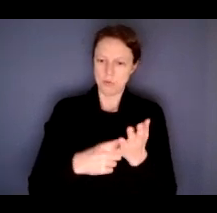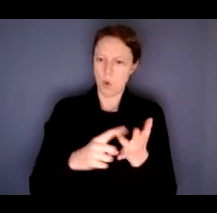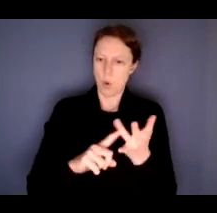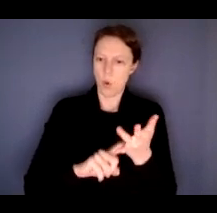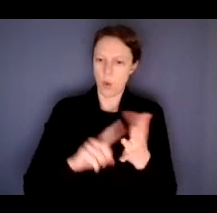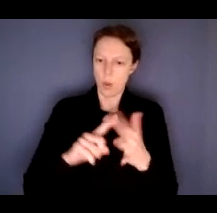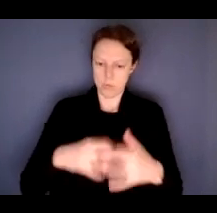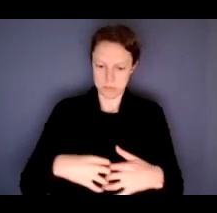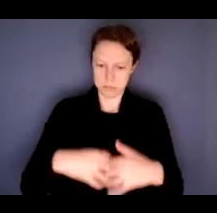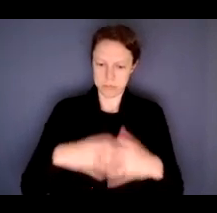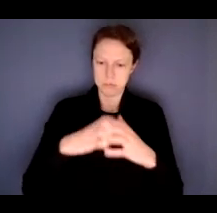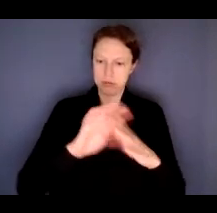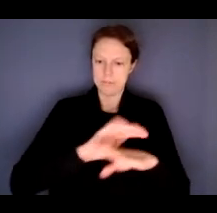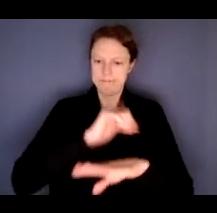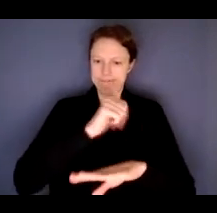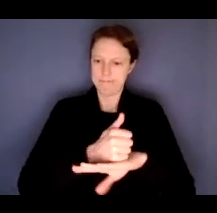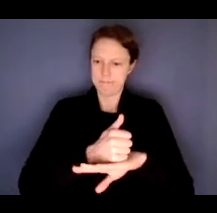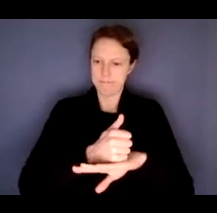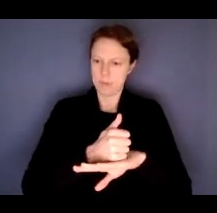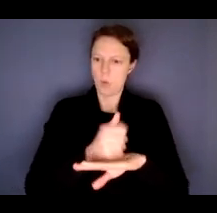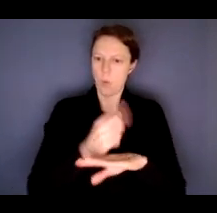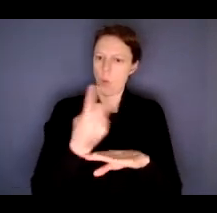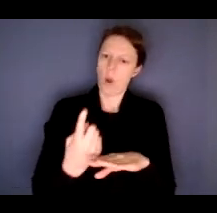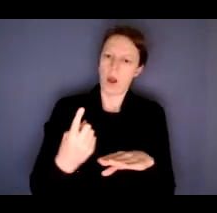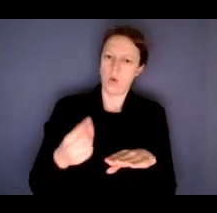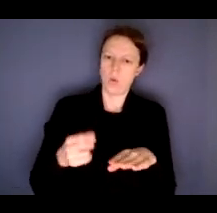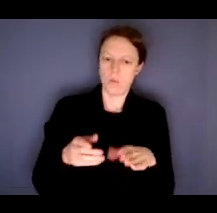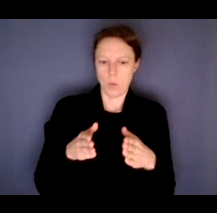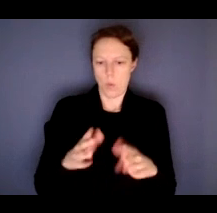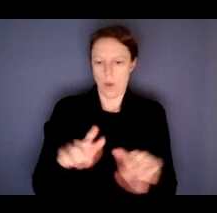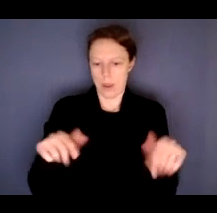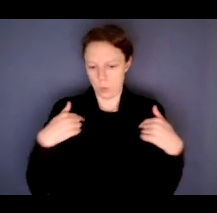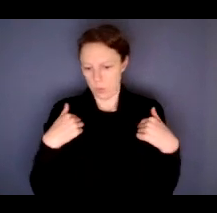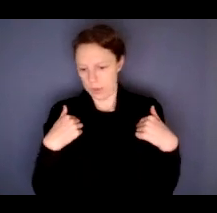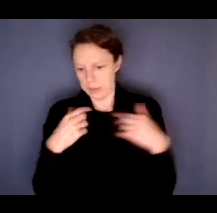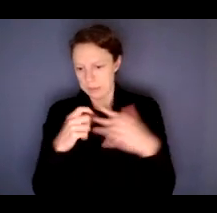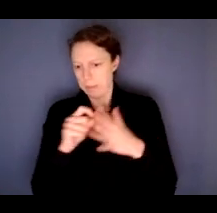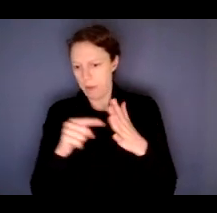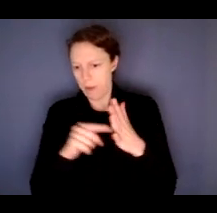that we've taken as a department to try and work better with our First Nations people. So there